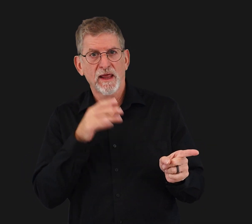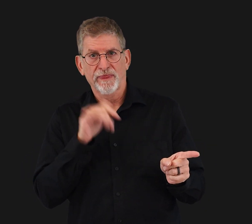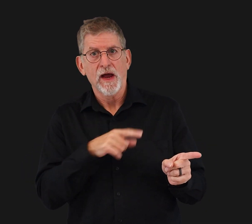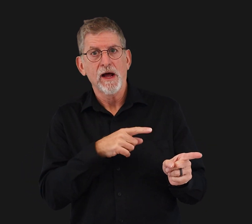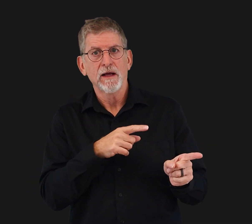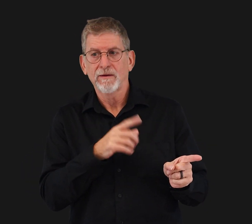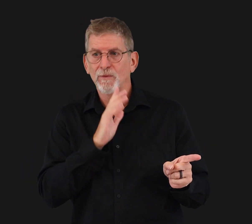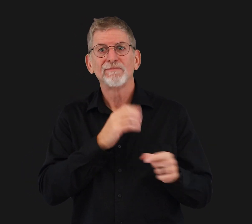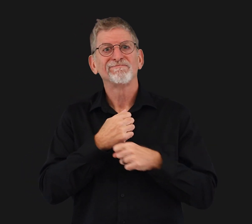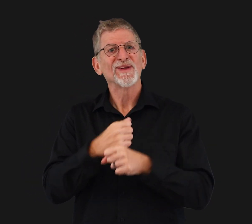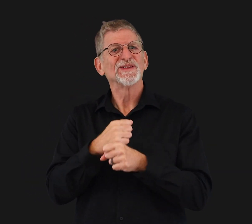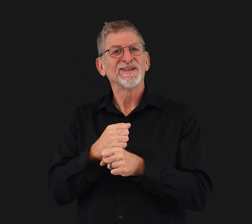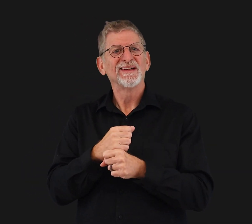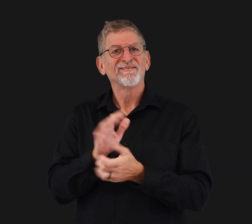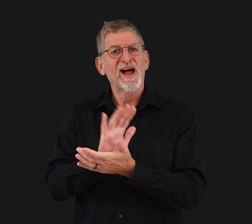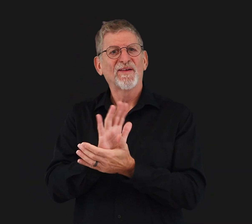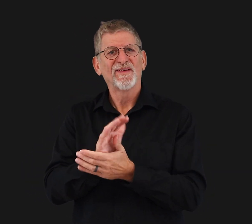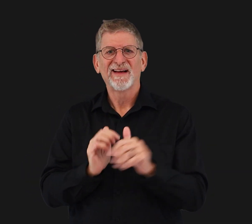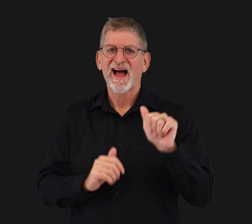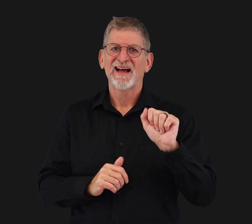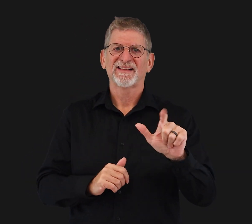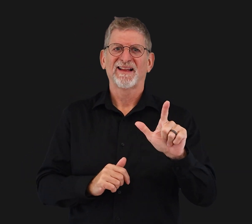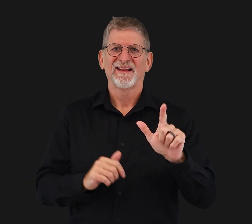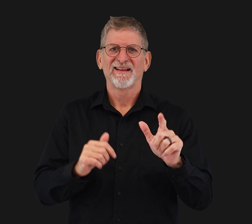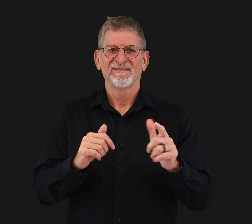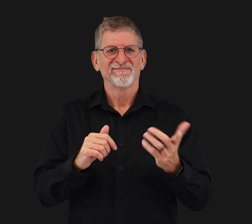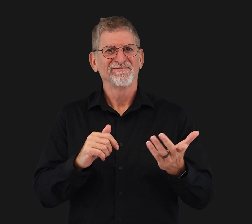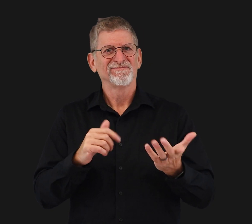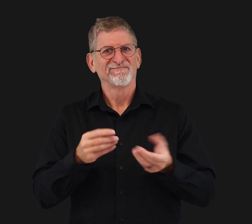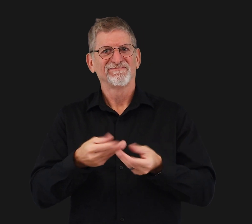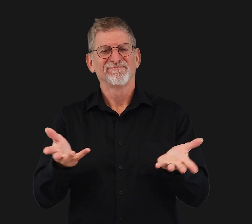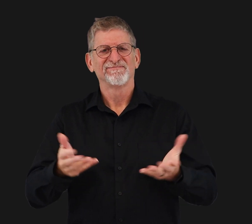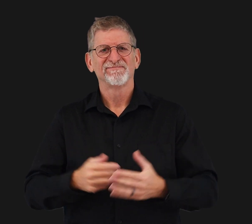This resulted in producing a video in ASL format.